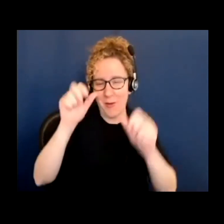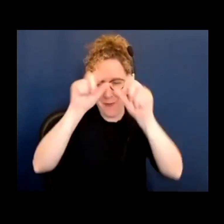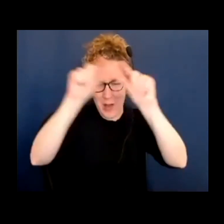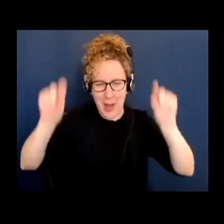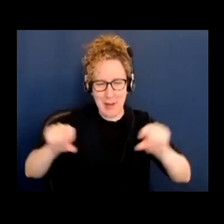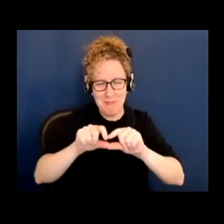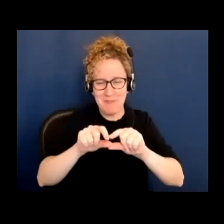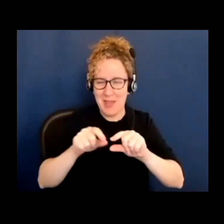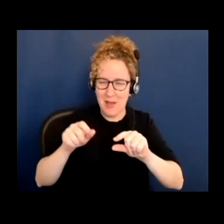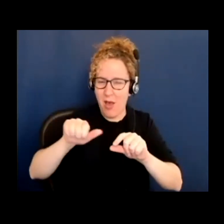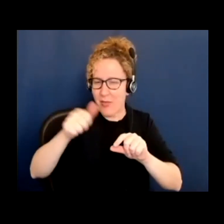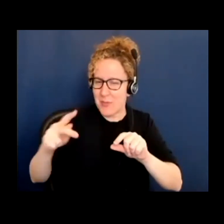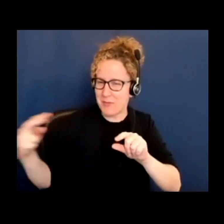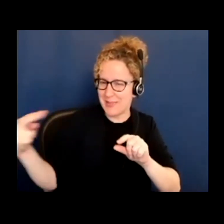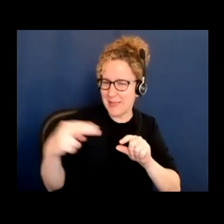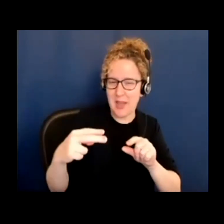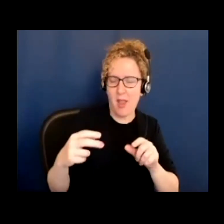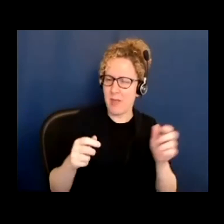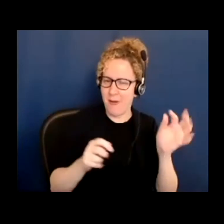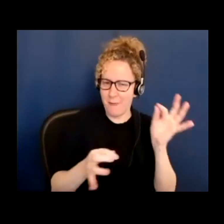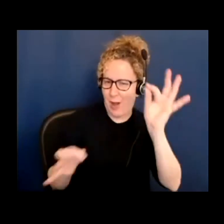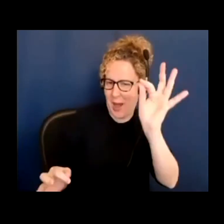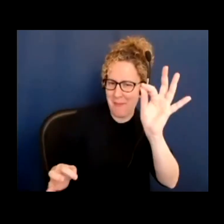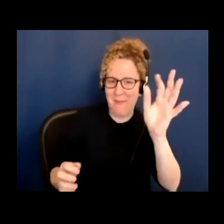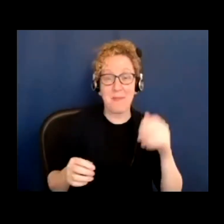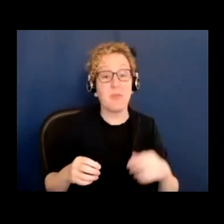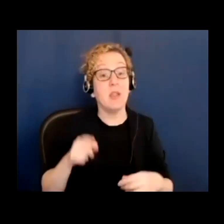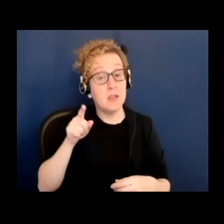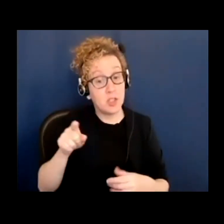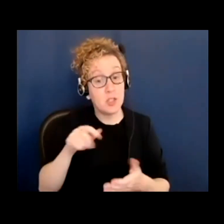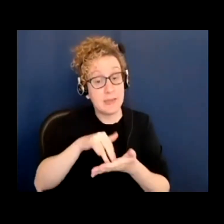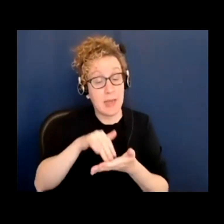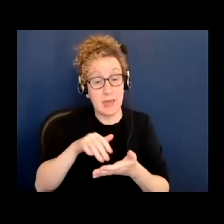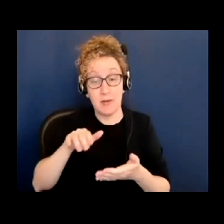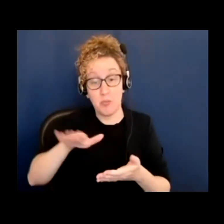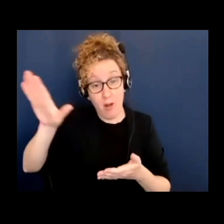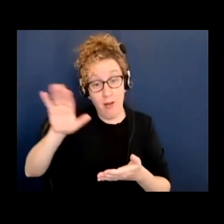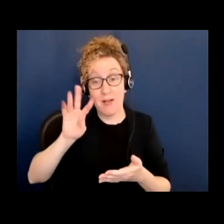Precious spent the fall 2017 semester studying abroad in Valencia, Spain and she is also